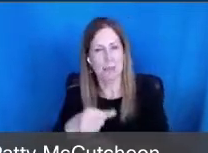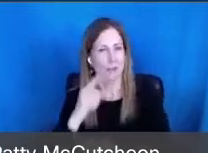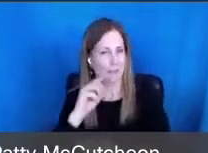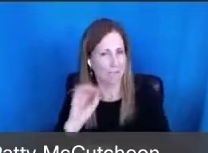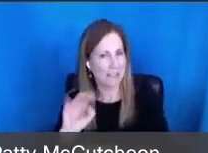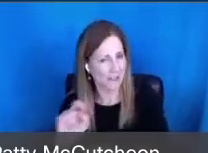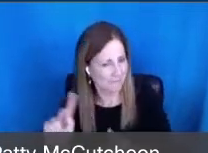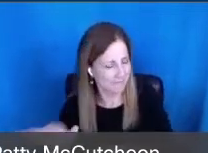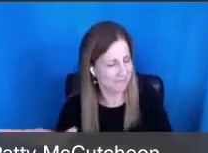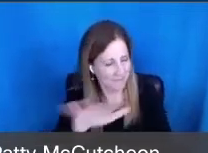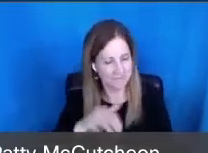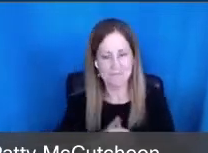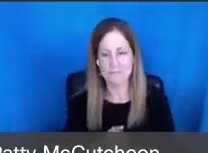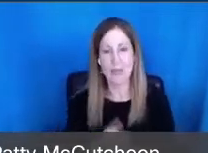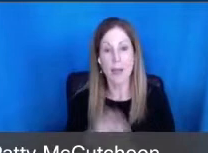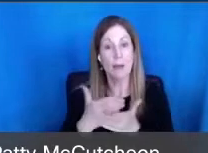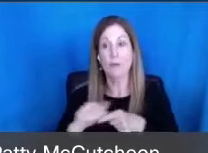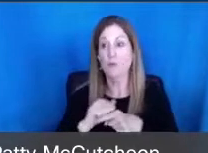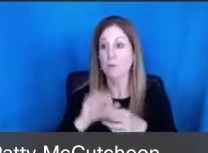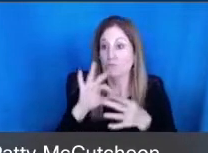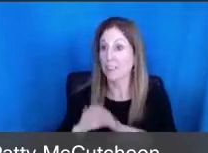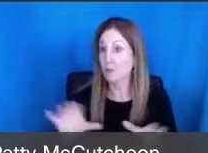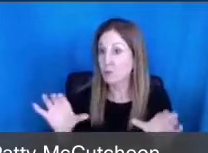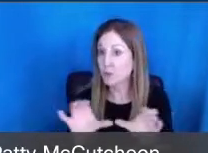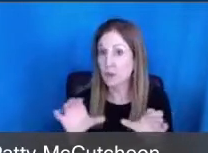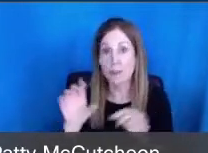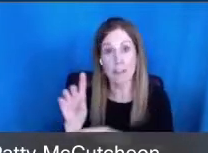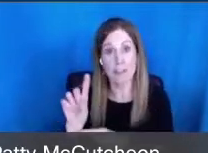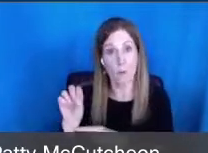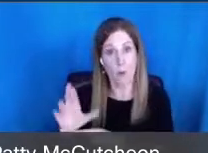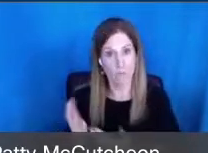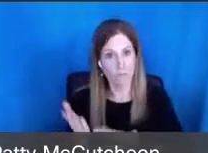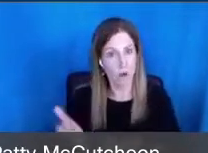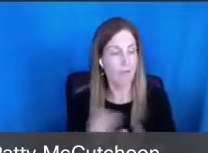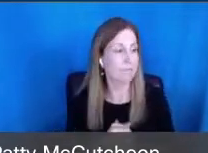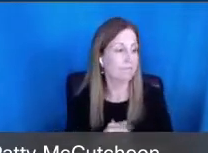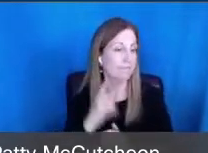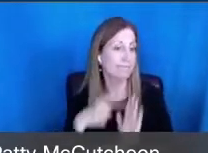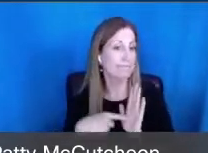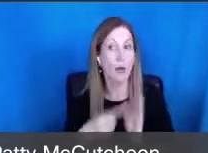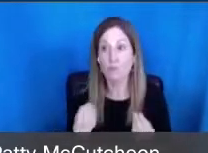Some of our training is part of a certification that the Department of Revenue offers, for example, our property tax calculation exam.